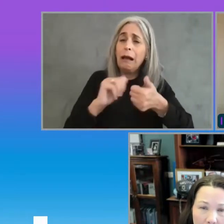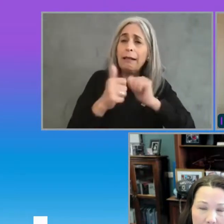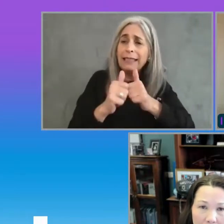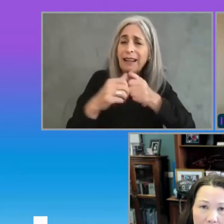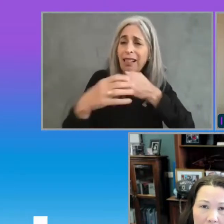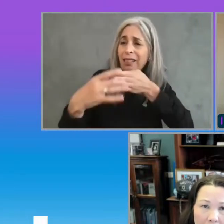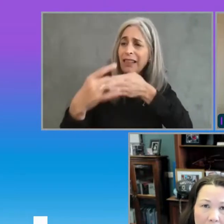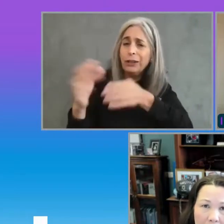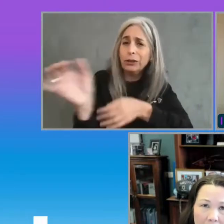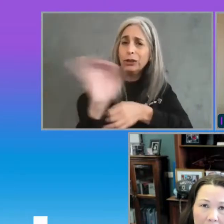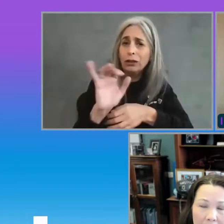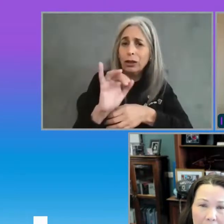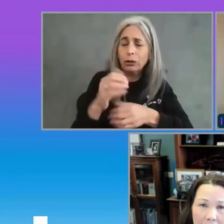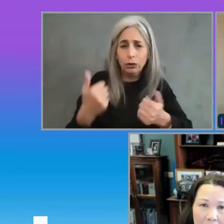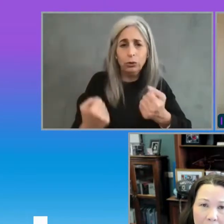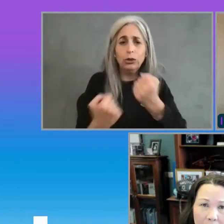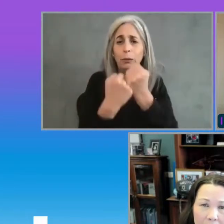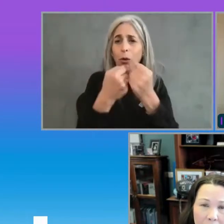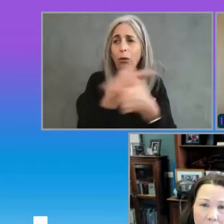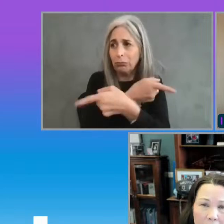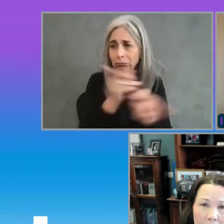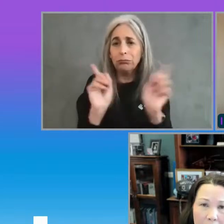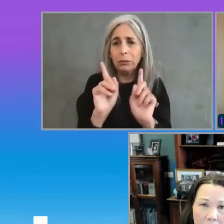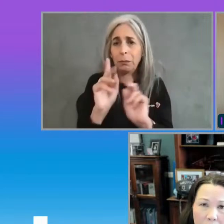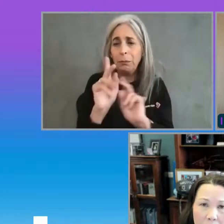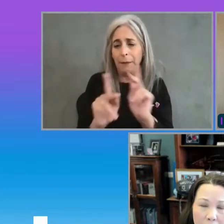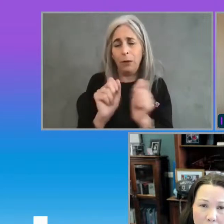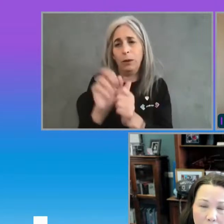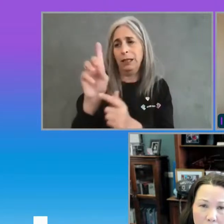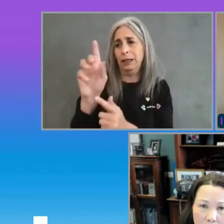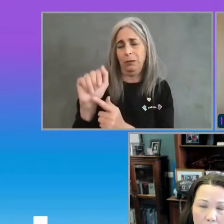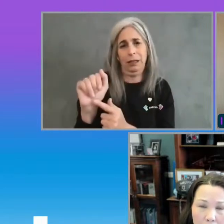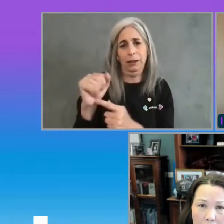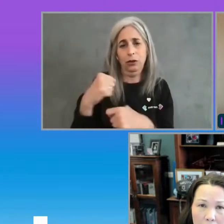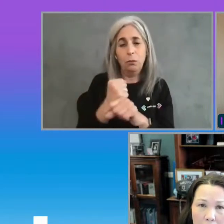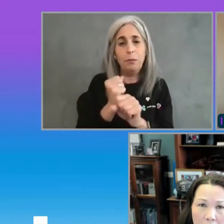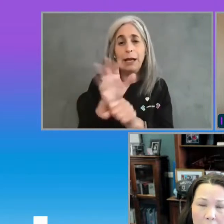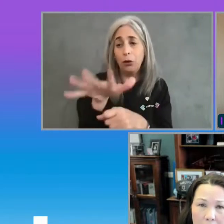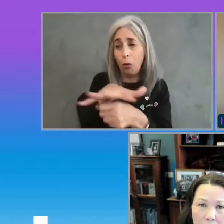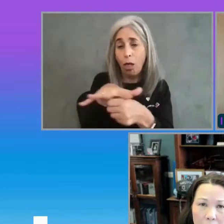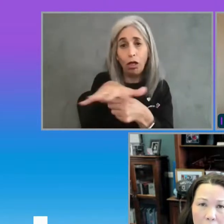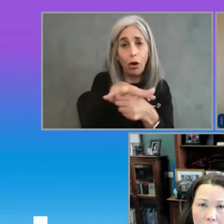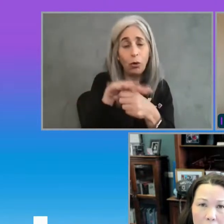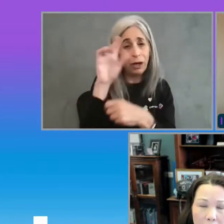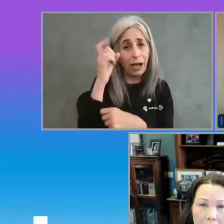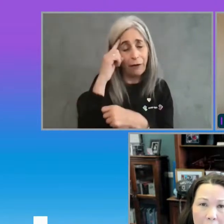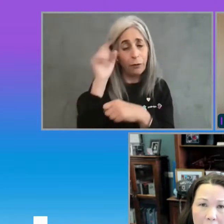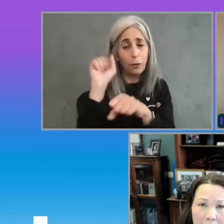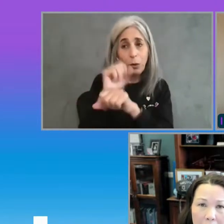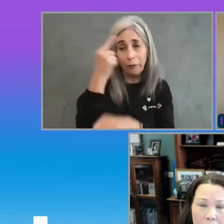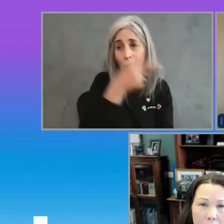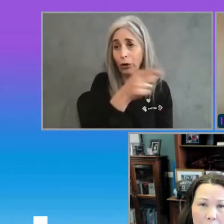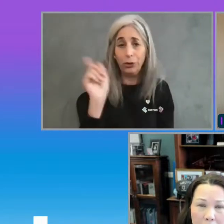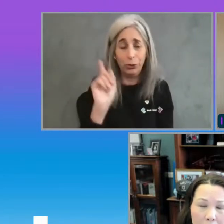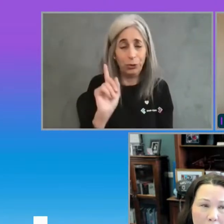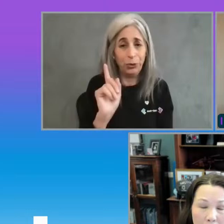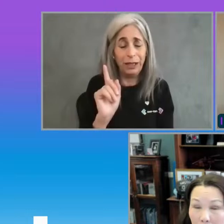and support them and work as hard as they can to make your